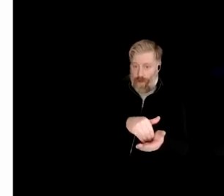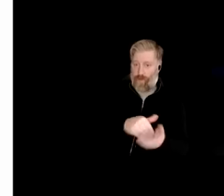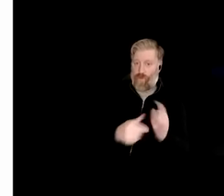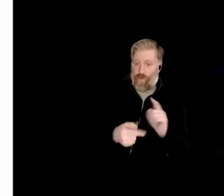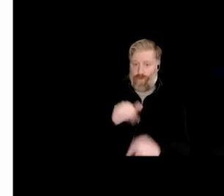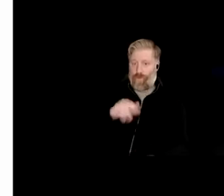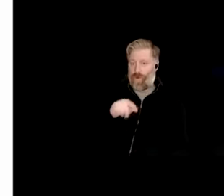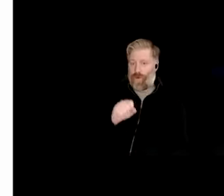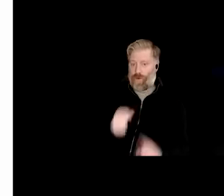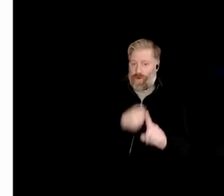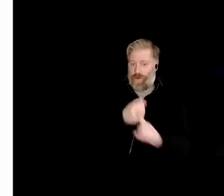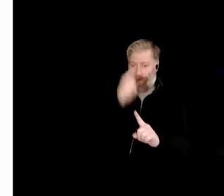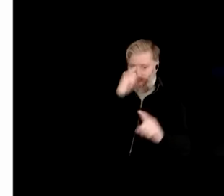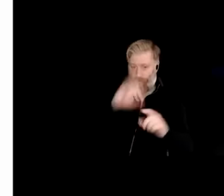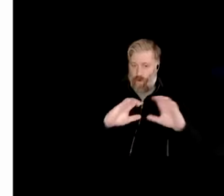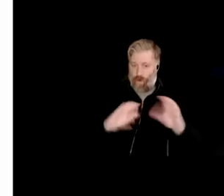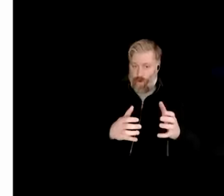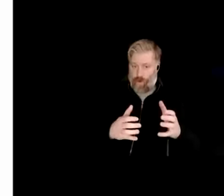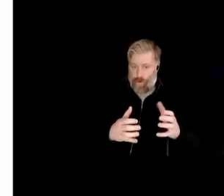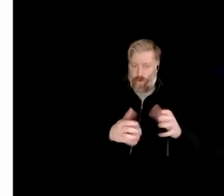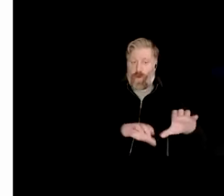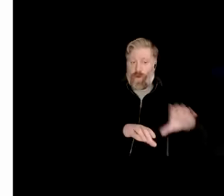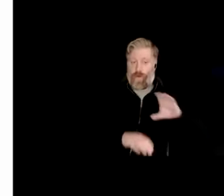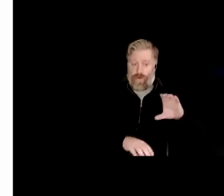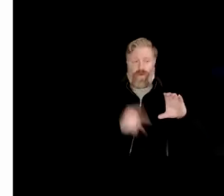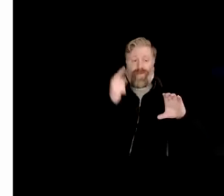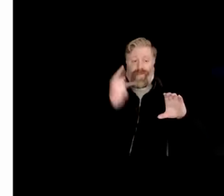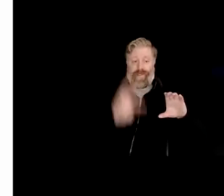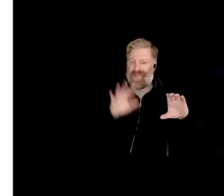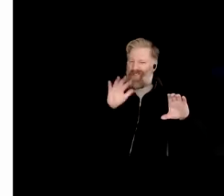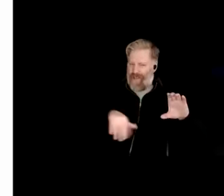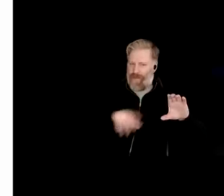then 5,000 could be for capital expenses or up to 5,000.